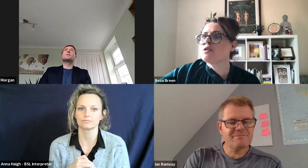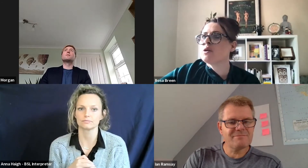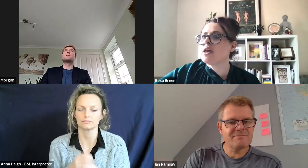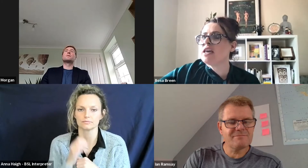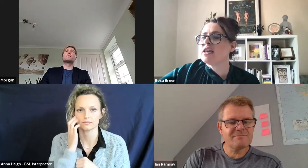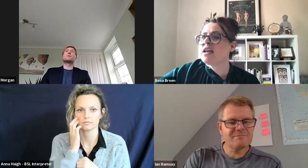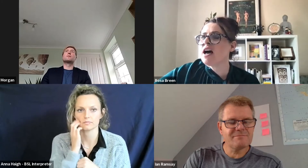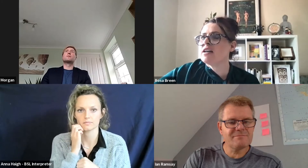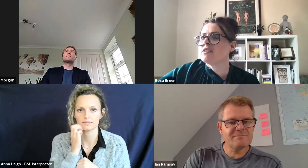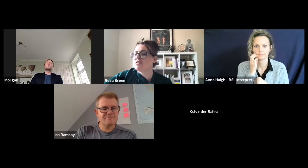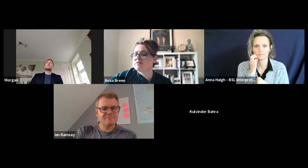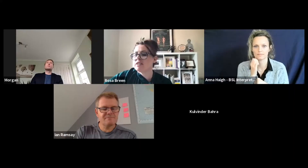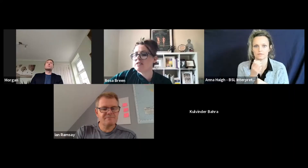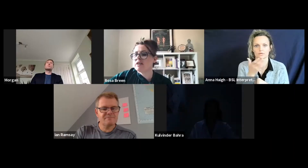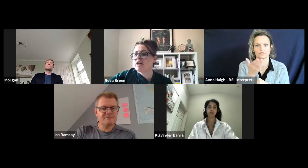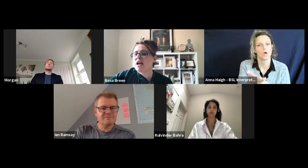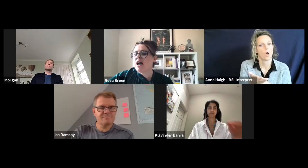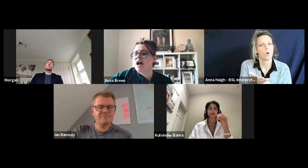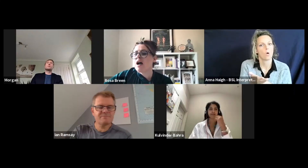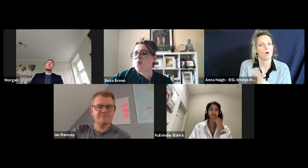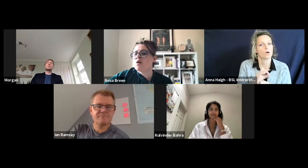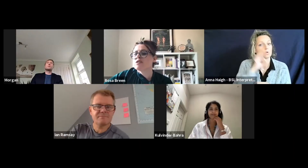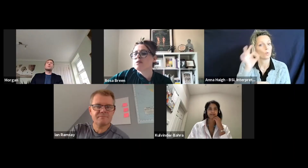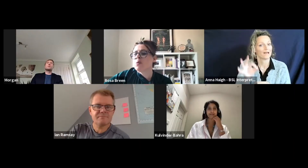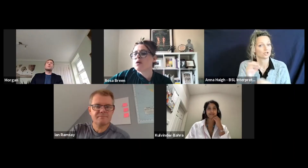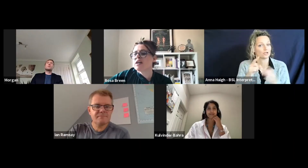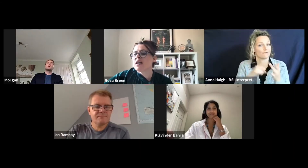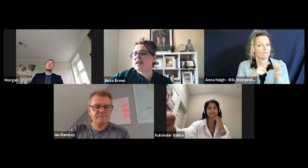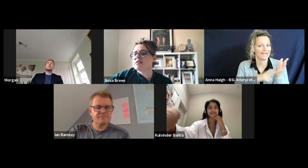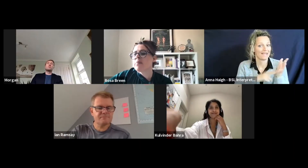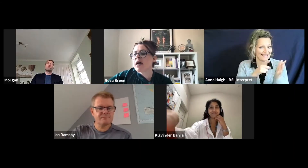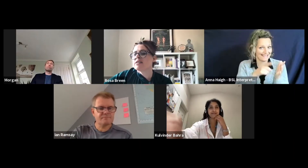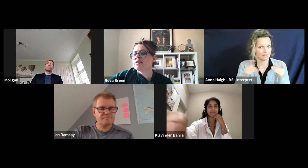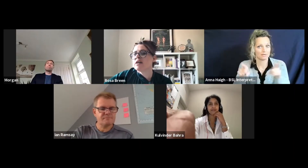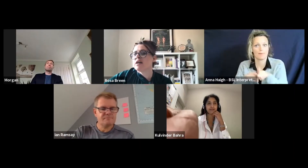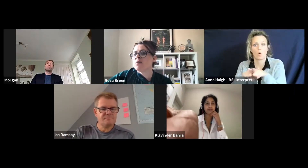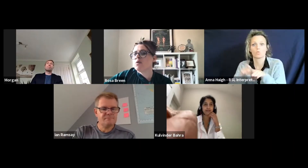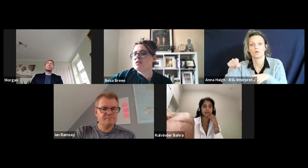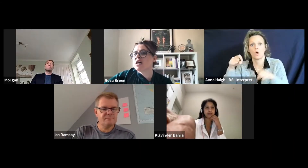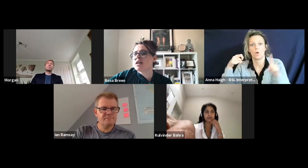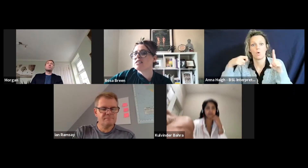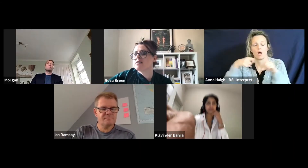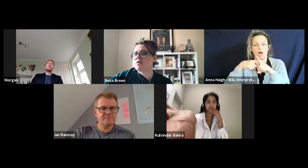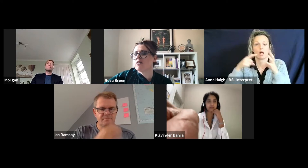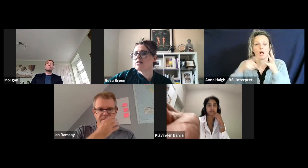Ian, I hope you are still there. You are.